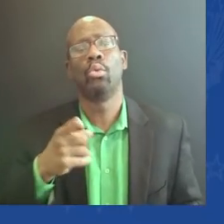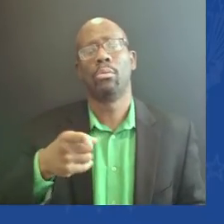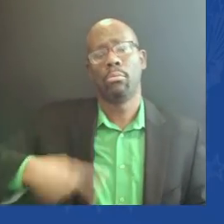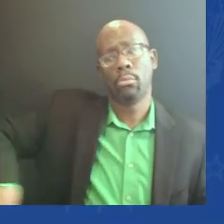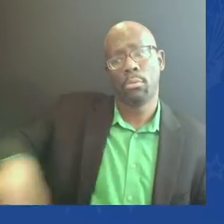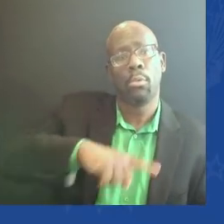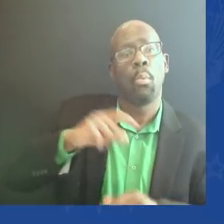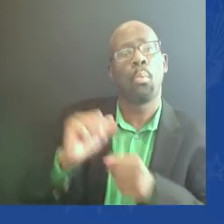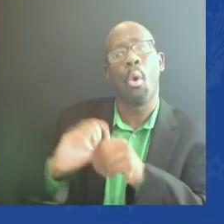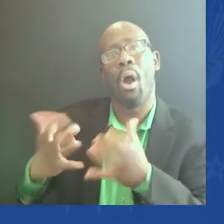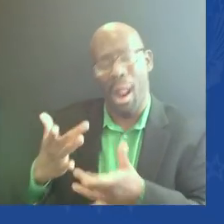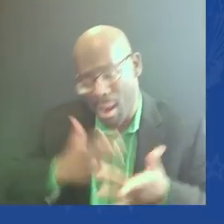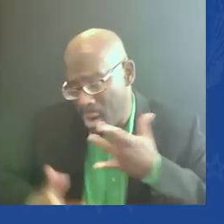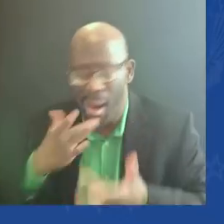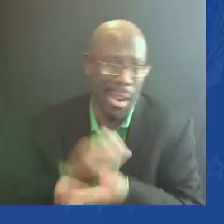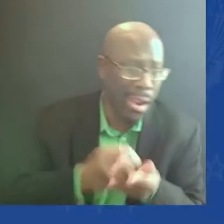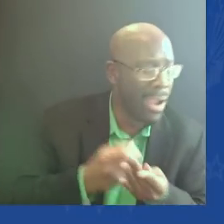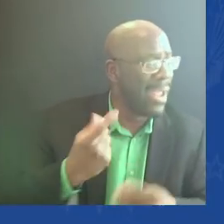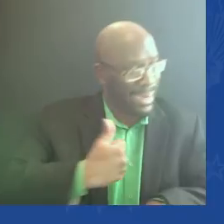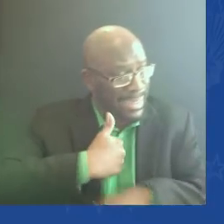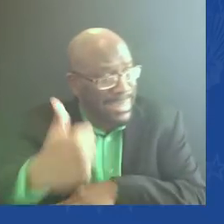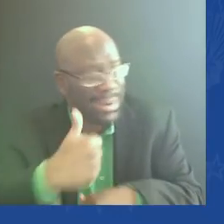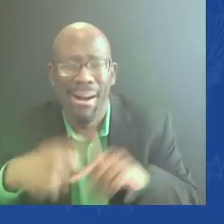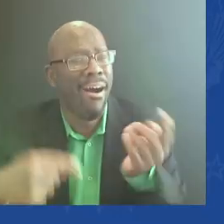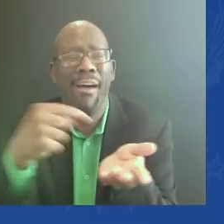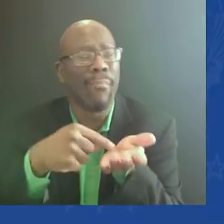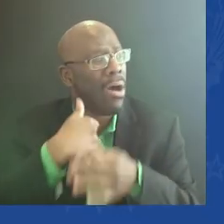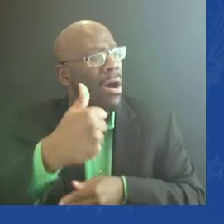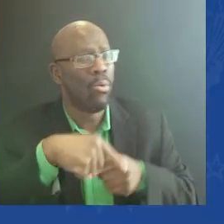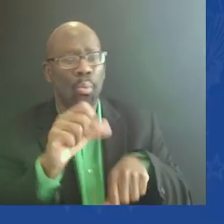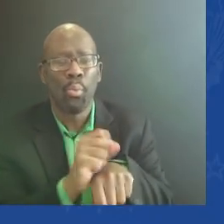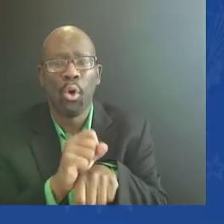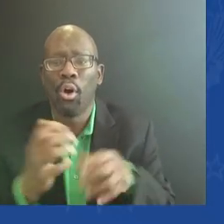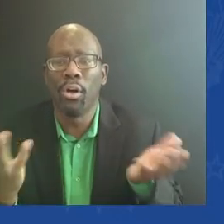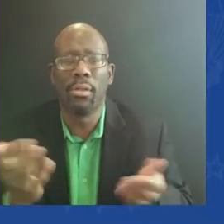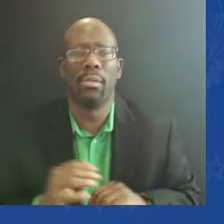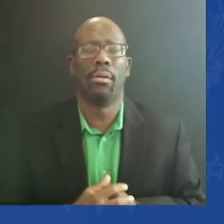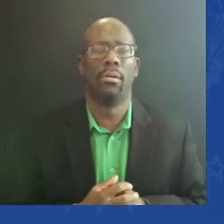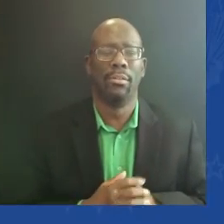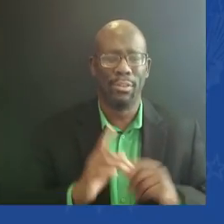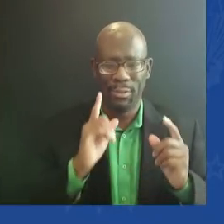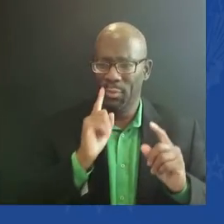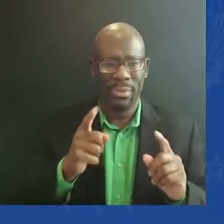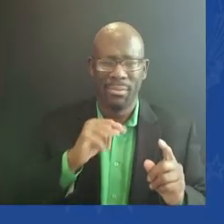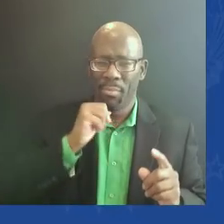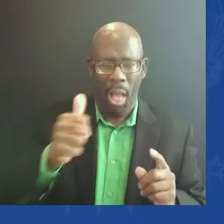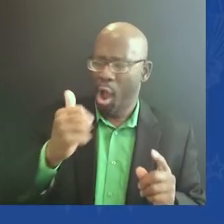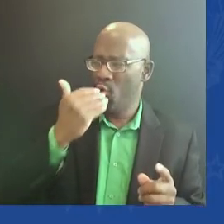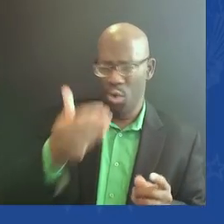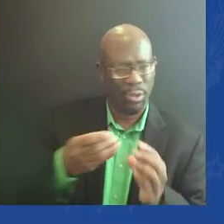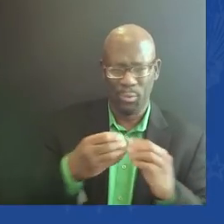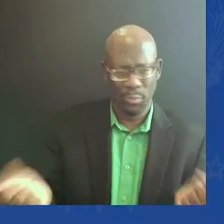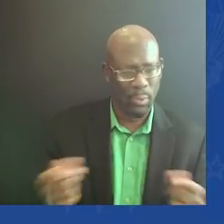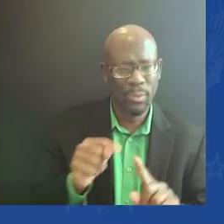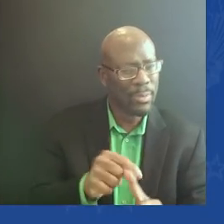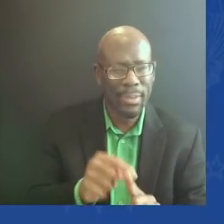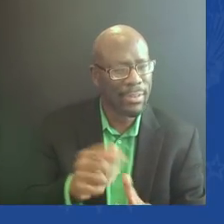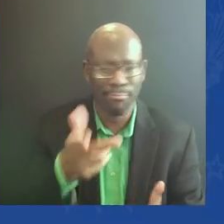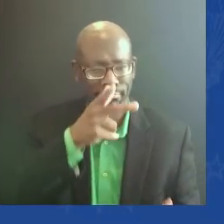So, I don't see anything inconsistent with that. But I do think that the idea that Russia and Saudi Arabia